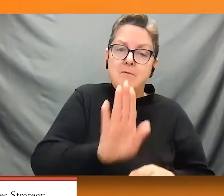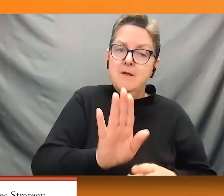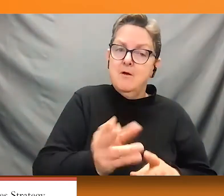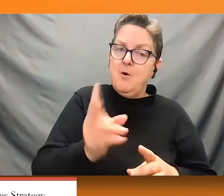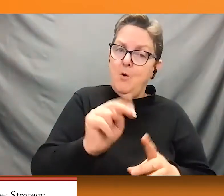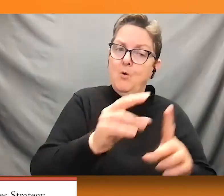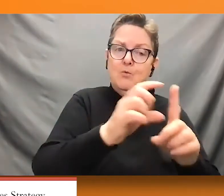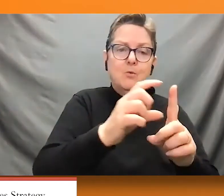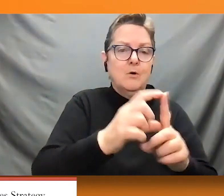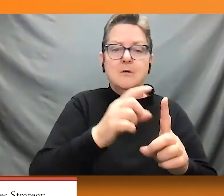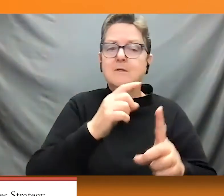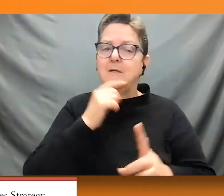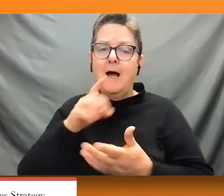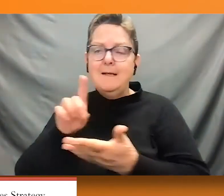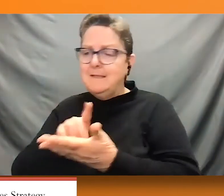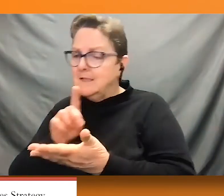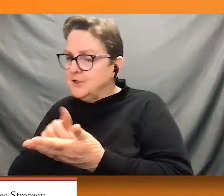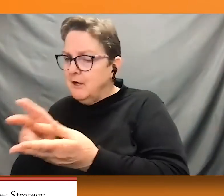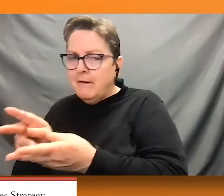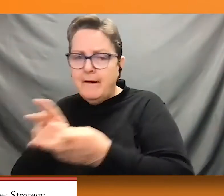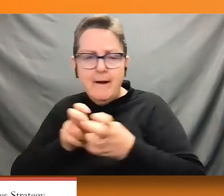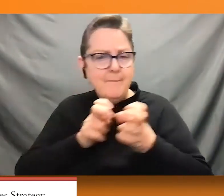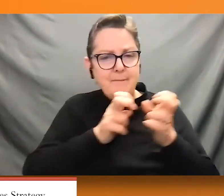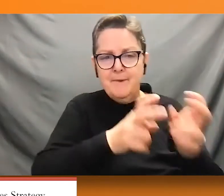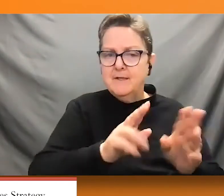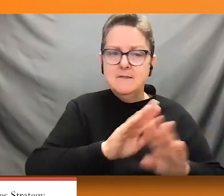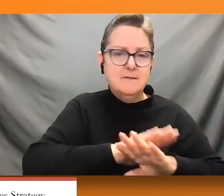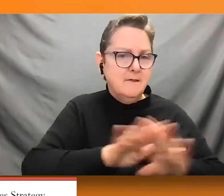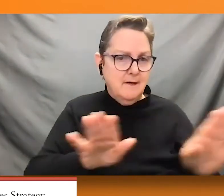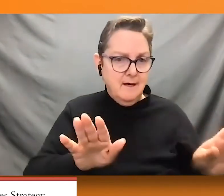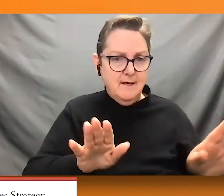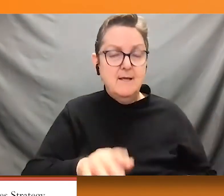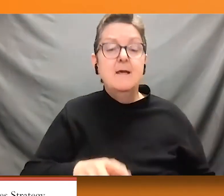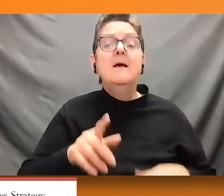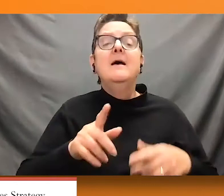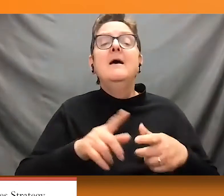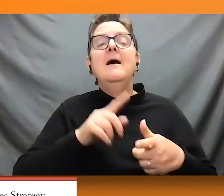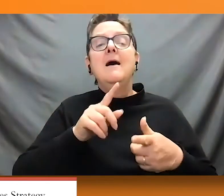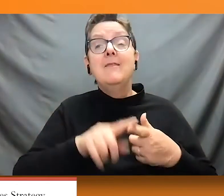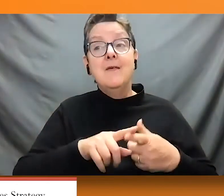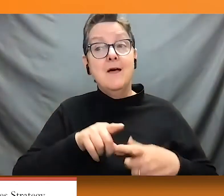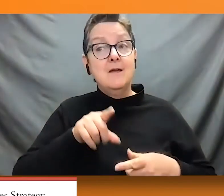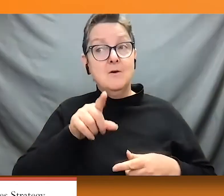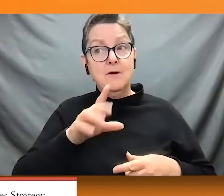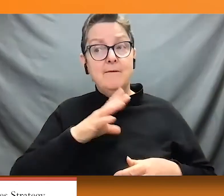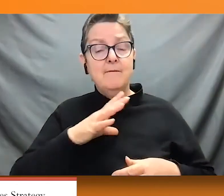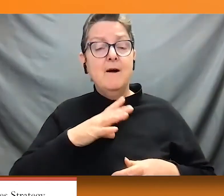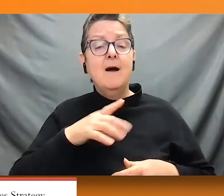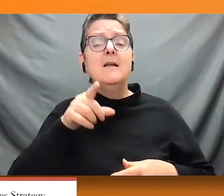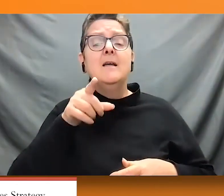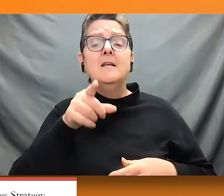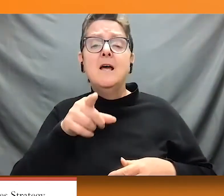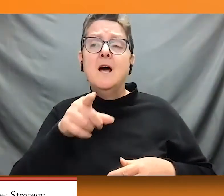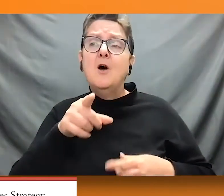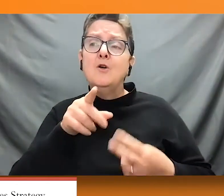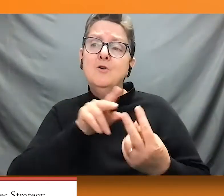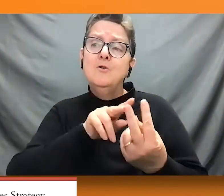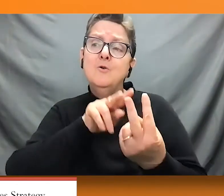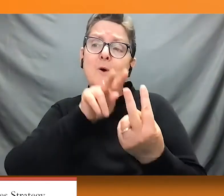Copy a definition from the...dictionary. And then you would want them to pair related words. So, they'd go through and pair them.